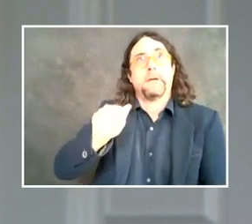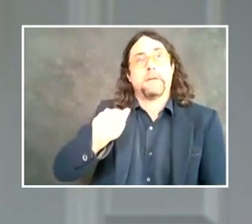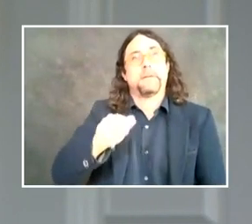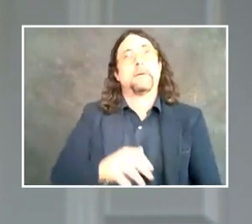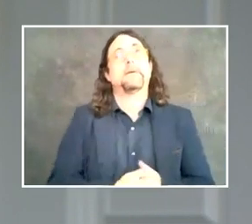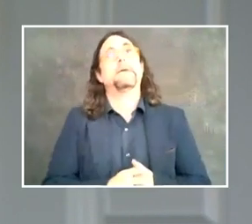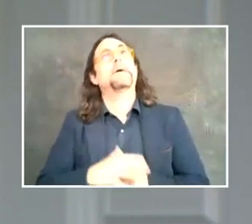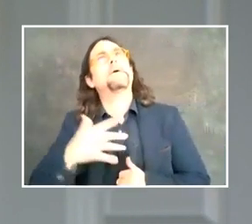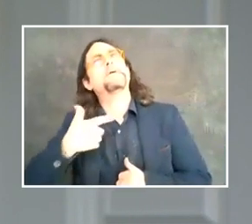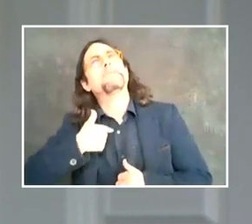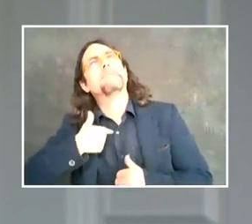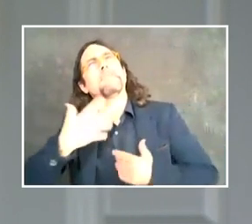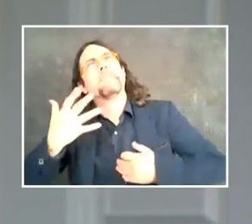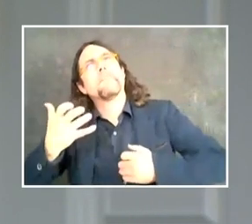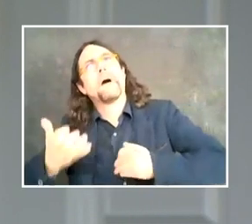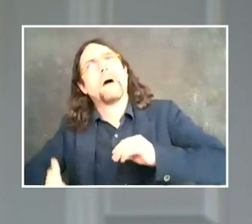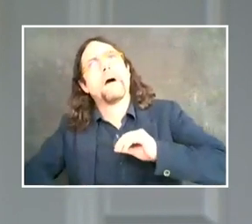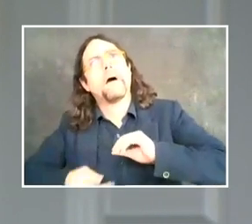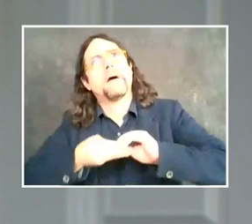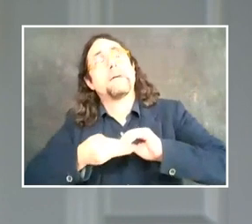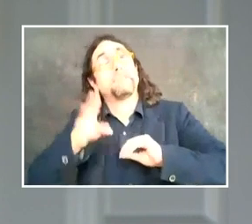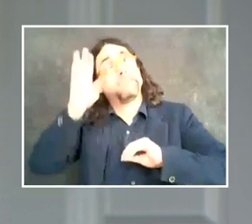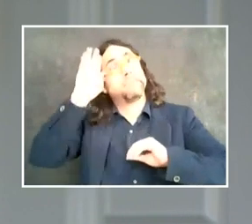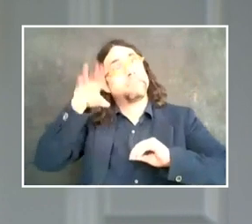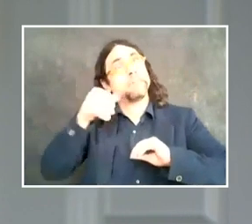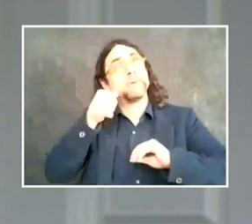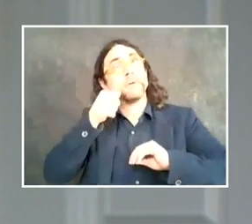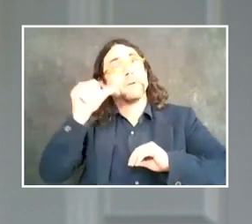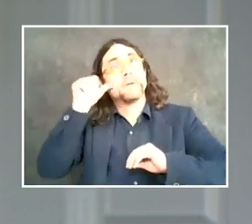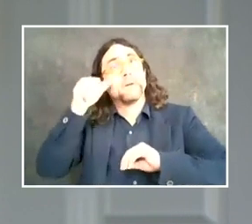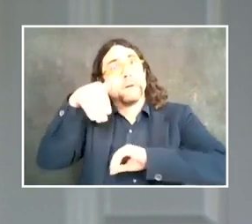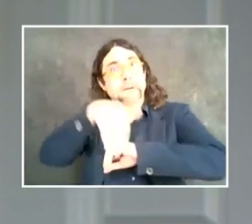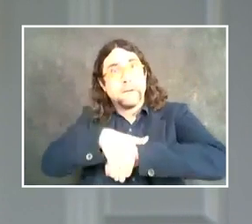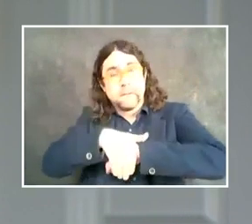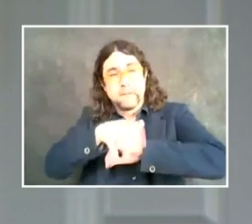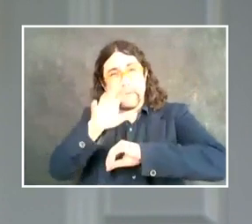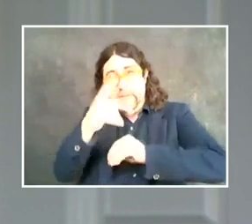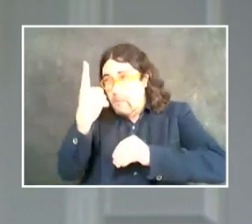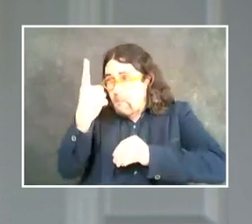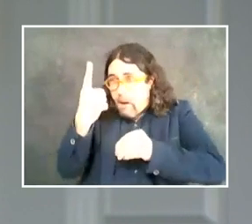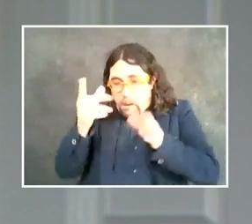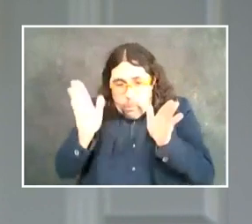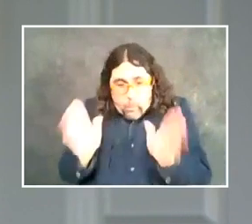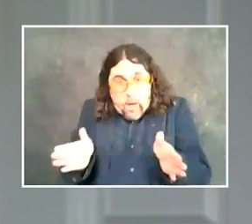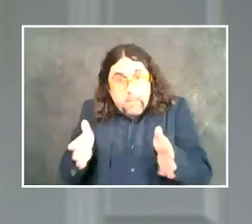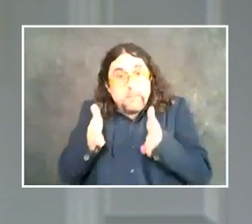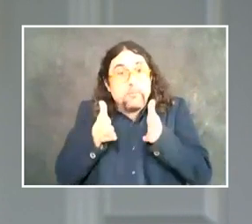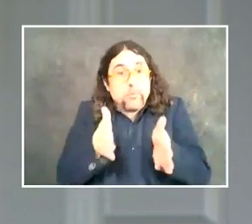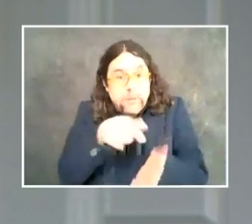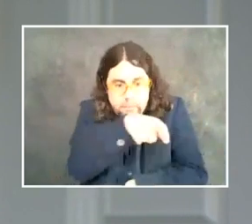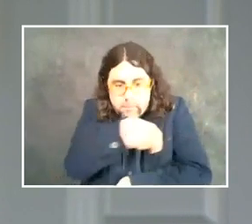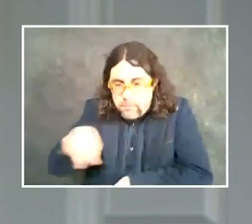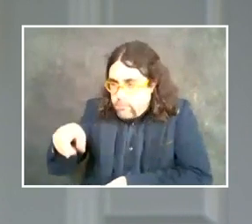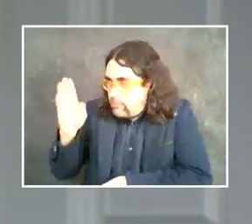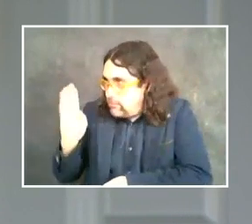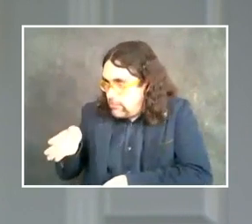WHEN YOU LOOK AT EVERYTHING THAT WE ARE GOING THROUGH AS A